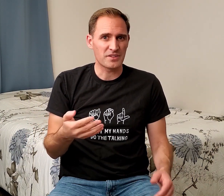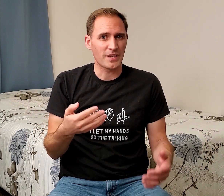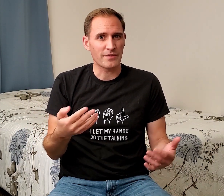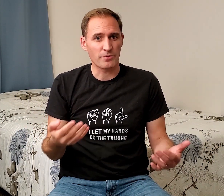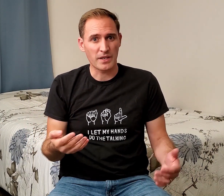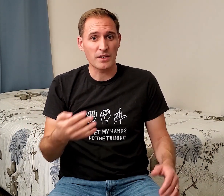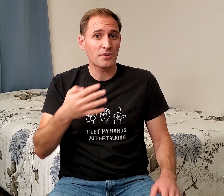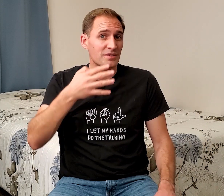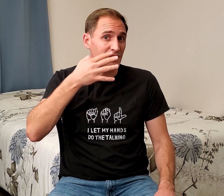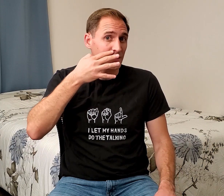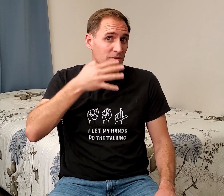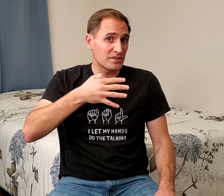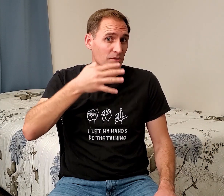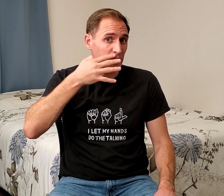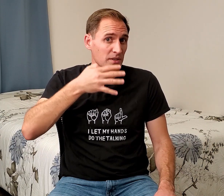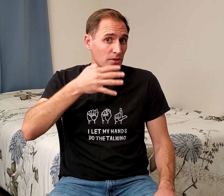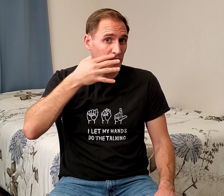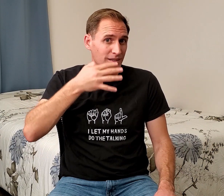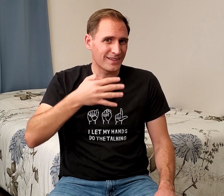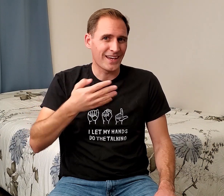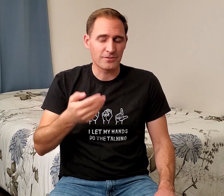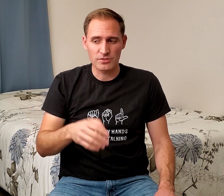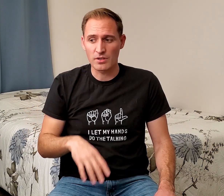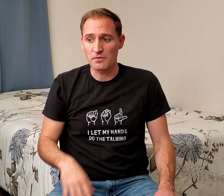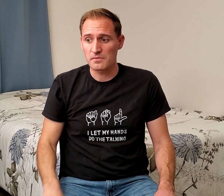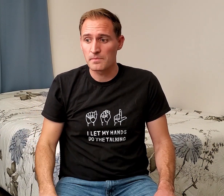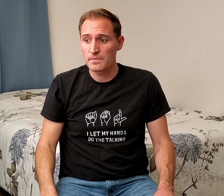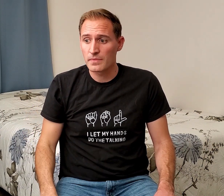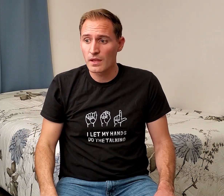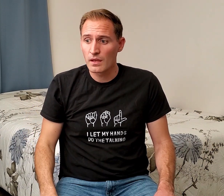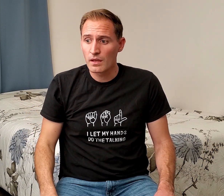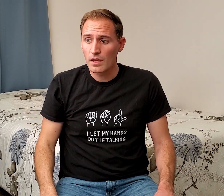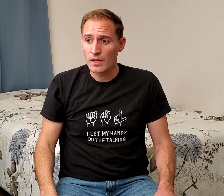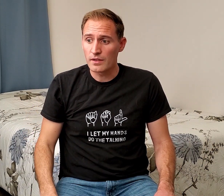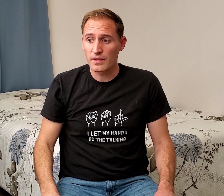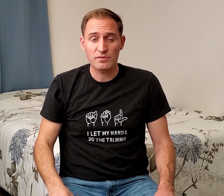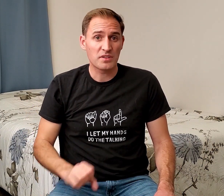if you have a runny nose that liquids going to be going out your nose. Next one